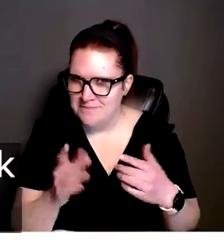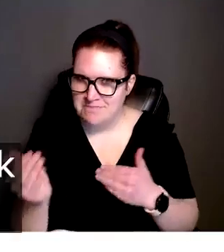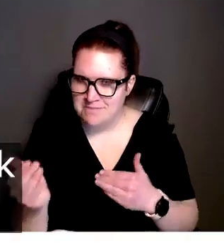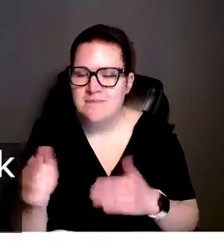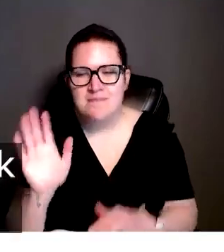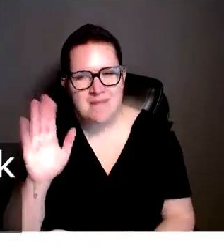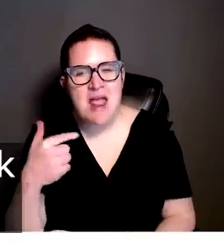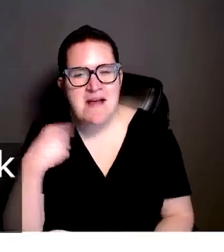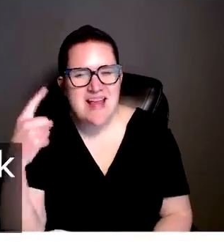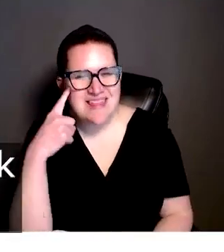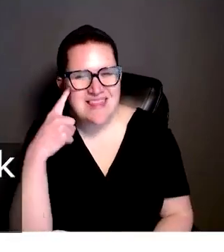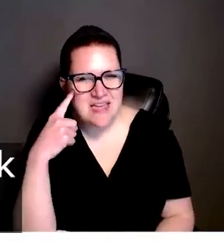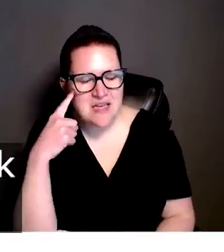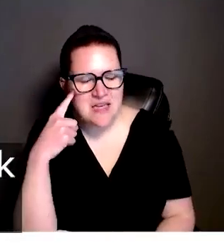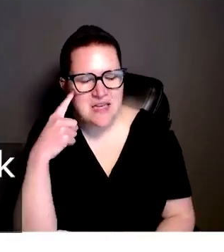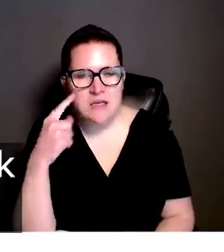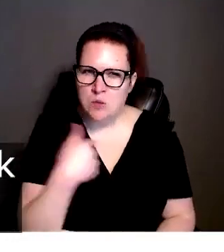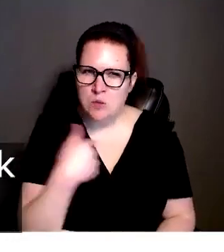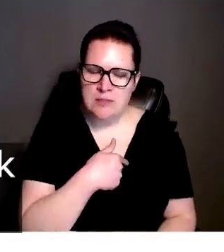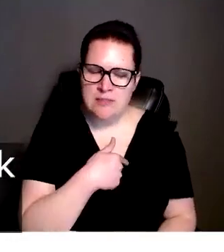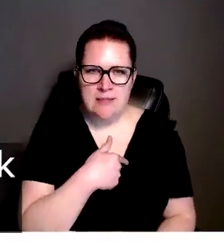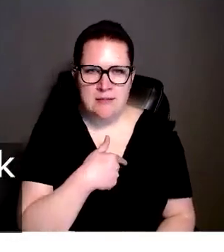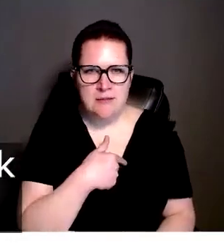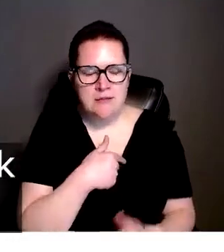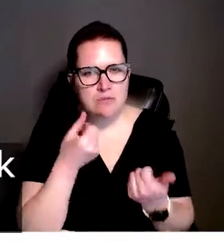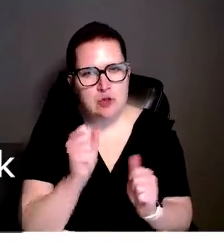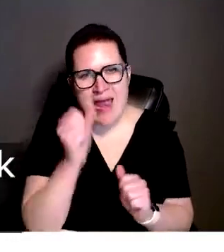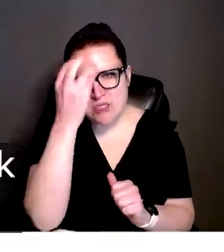[Kelly Cronin]: I think we've been really trying to think people who are truly living independently